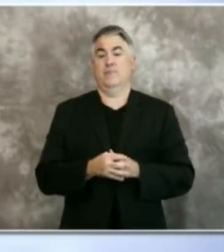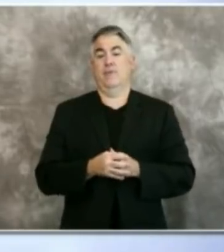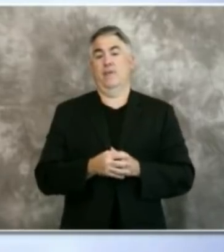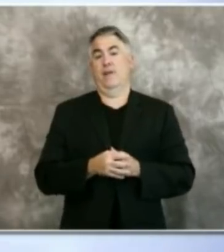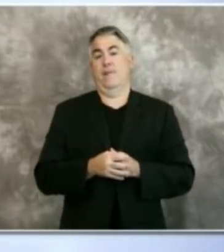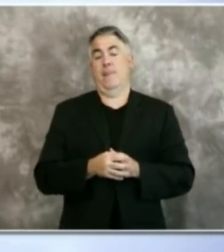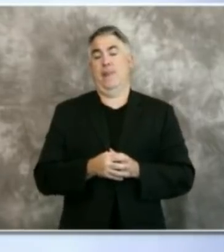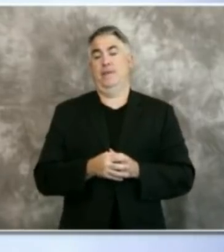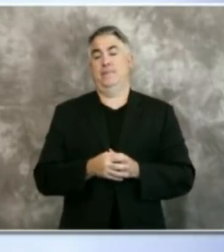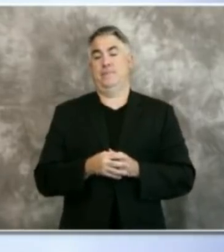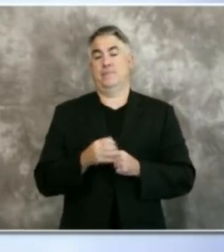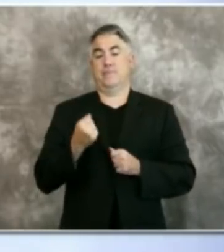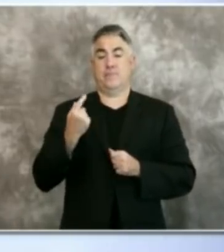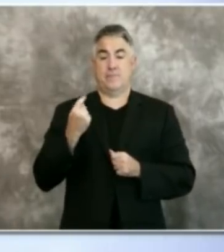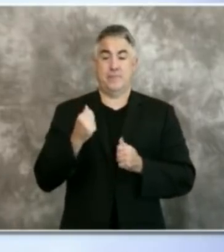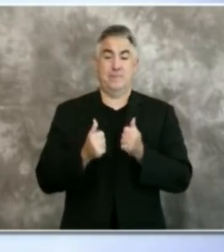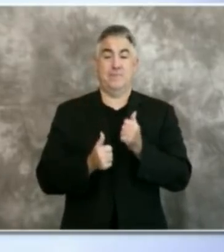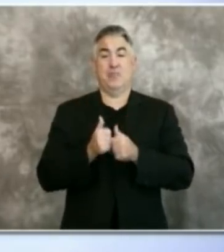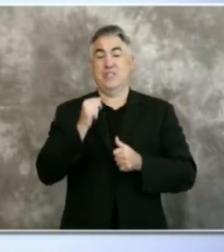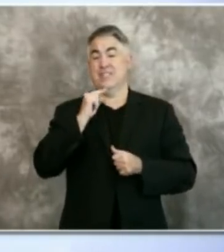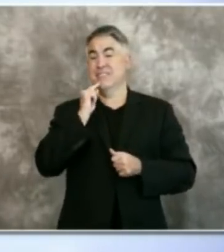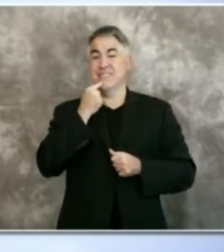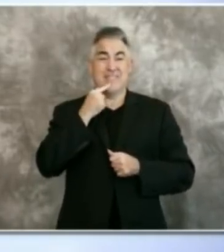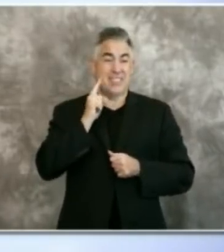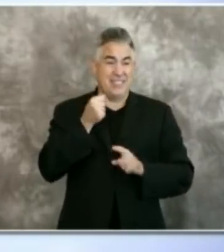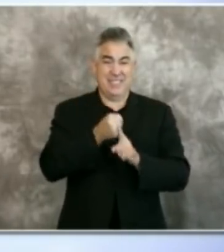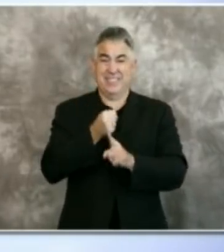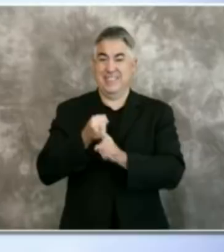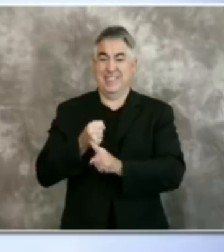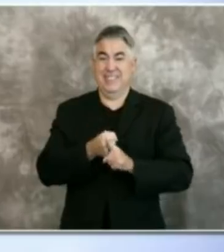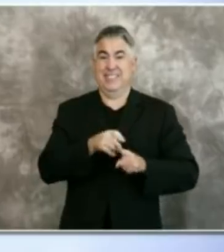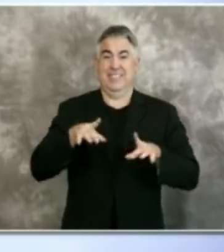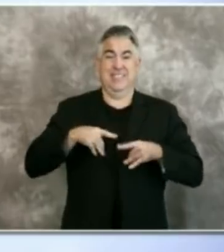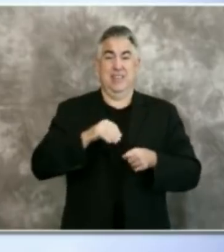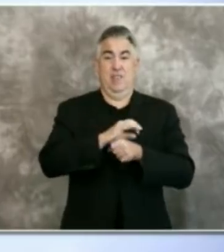PARTICULARLY HIGH-RISK ENDEAVOR, SOME OF THEM BECAUSE THEY'RE SPIKE IT'S BEEN MORE